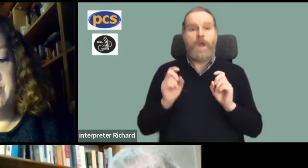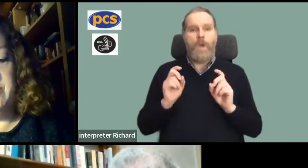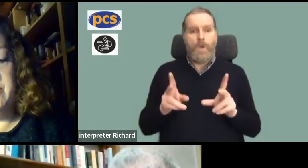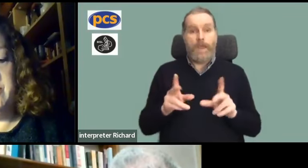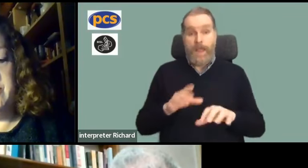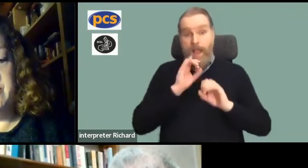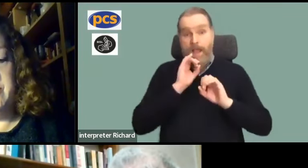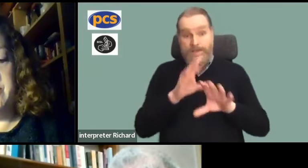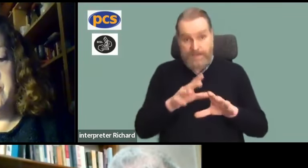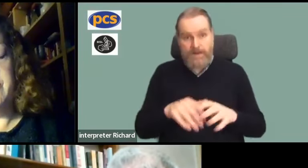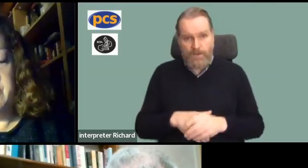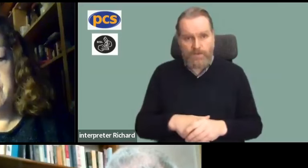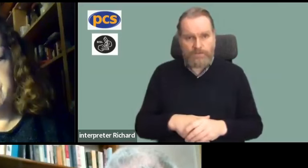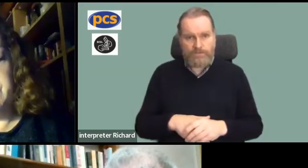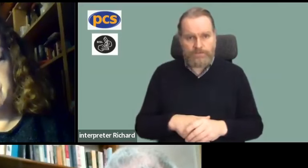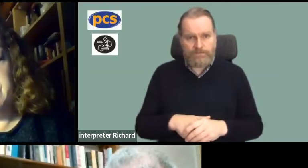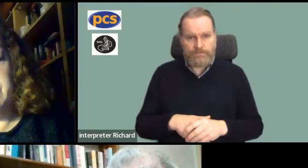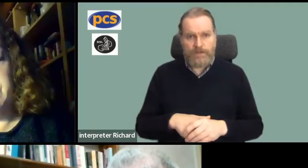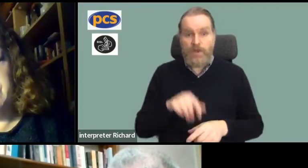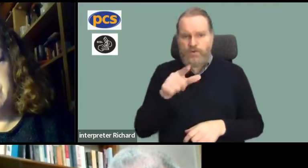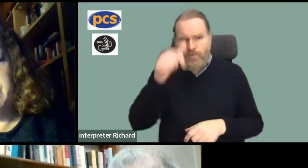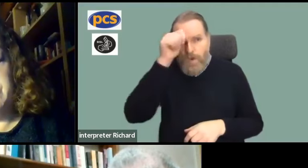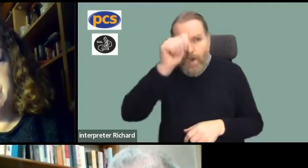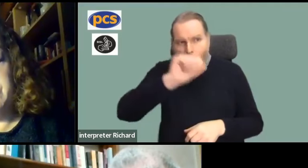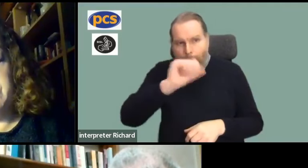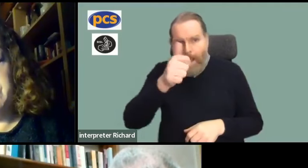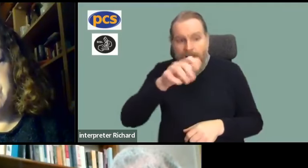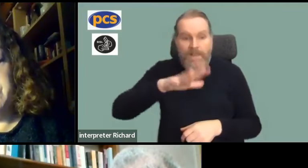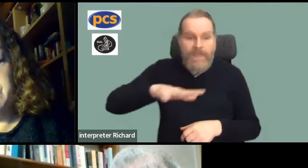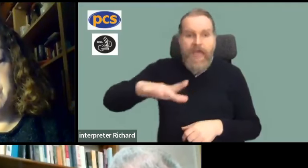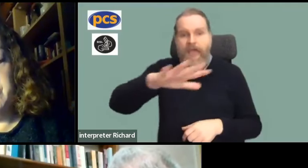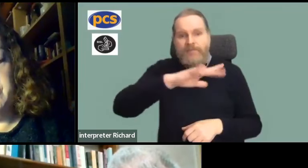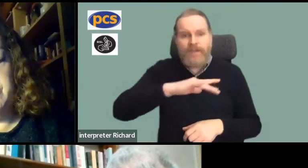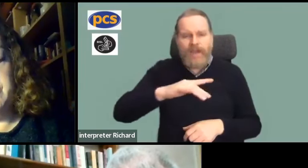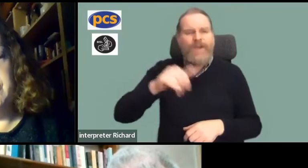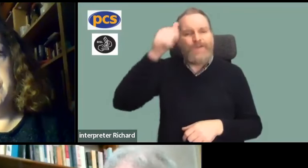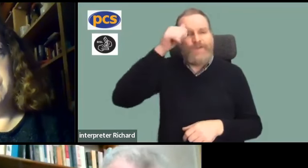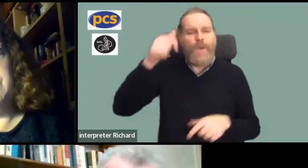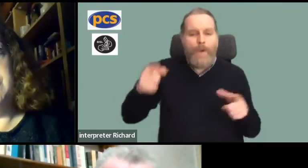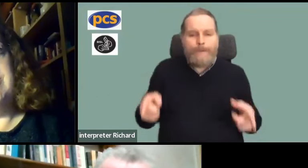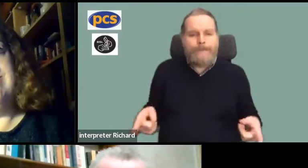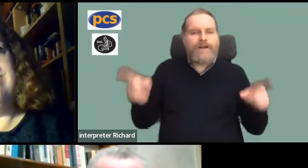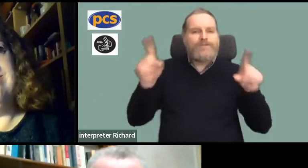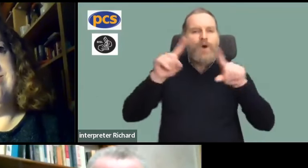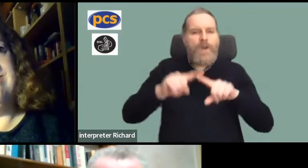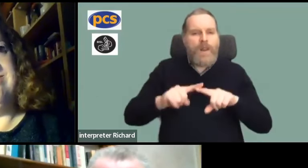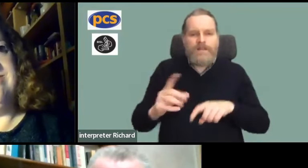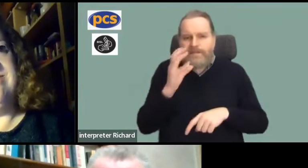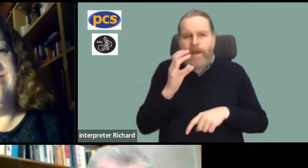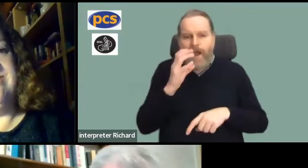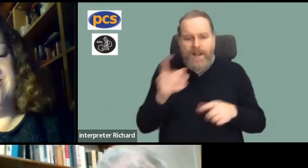too much detail If I don't know your knowledge of knowledge of working to nester, but if you know where Mcdonald's